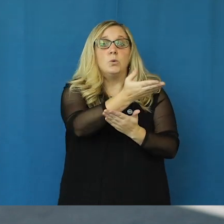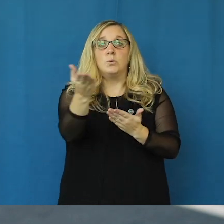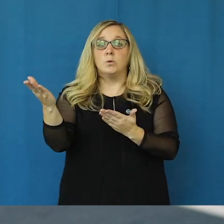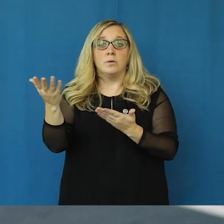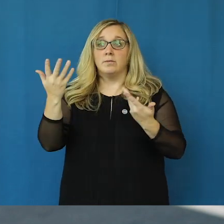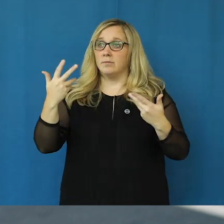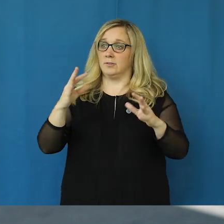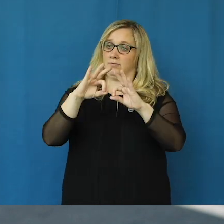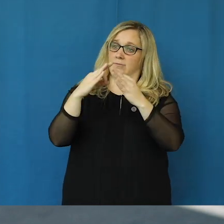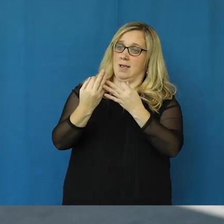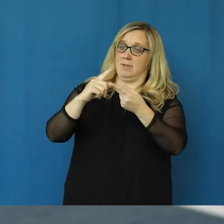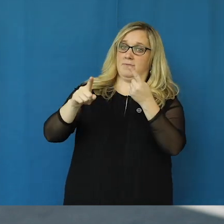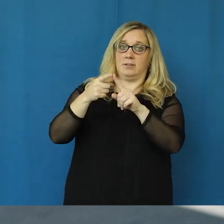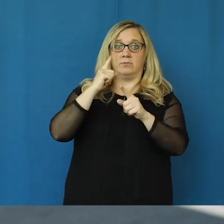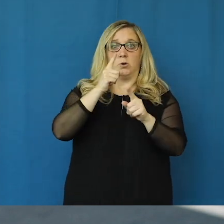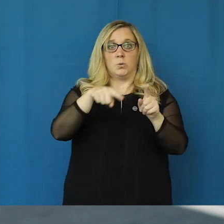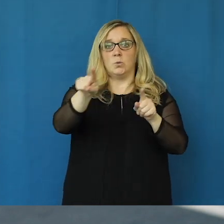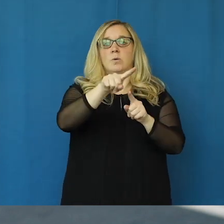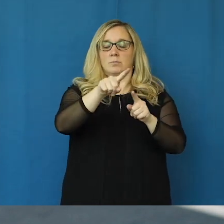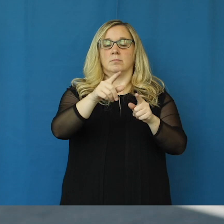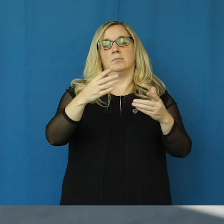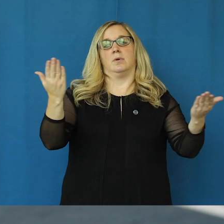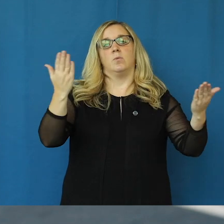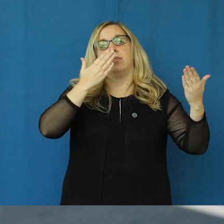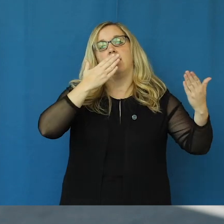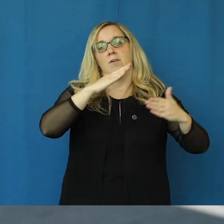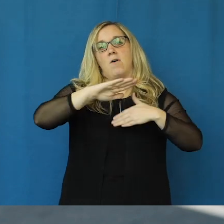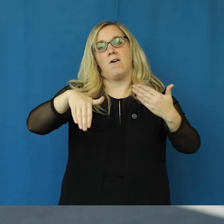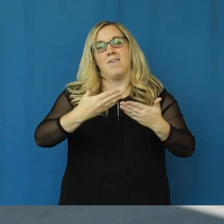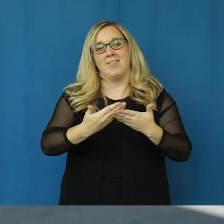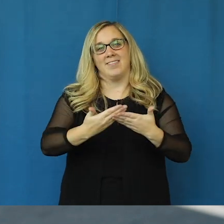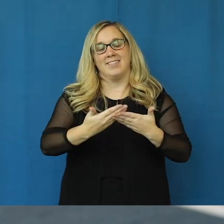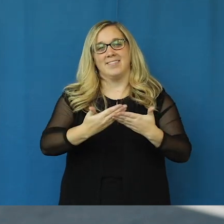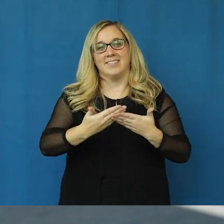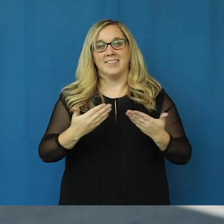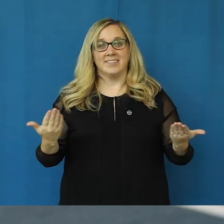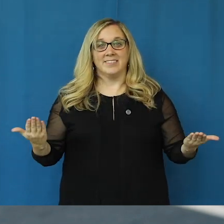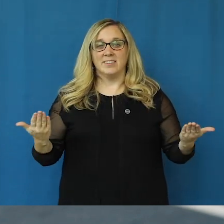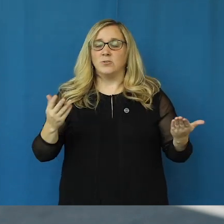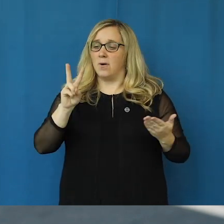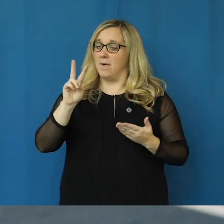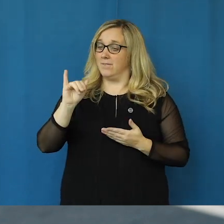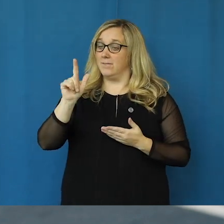we thank you. Without these people and each other, we couldn't have gotten where we are today. They say it takes a village